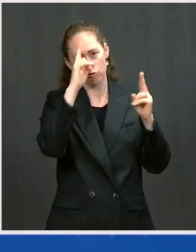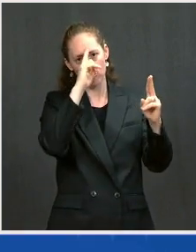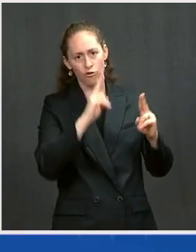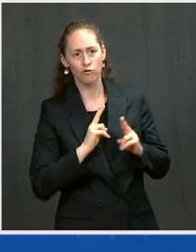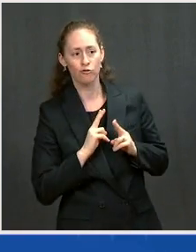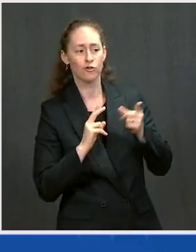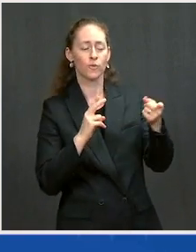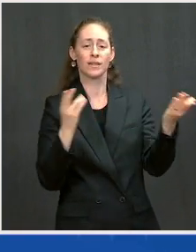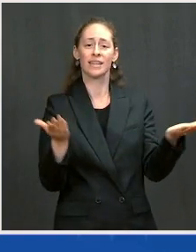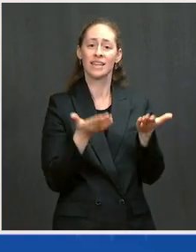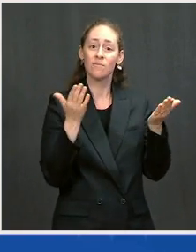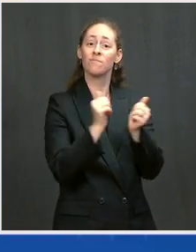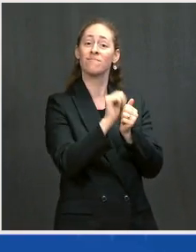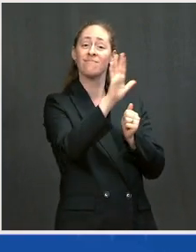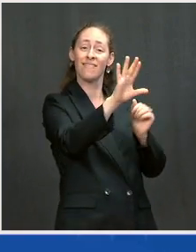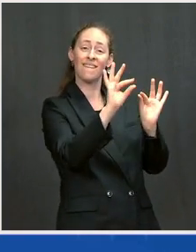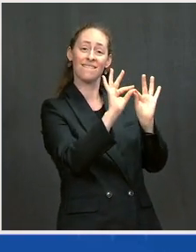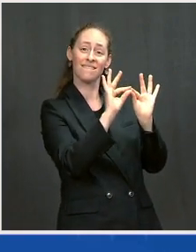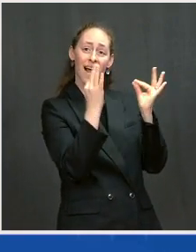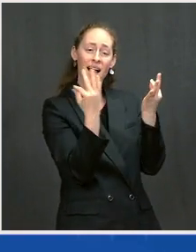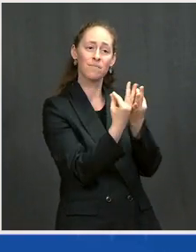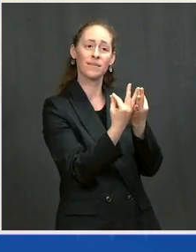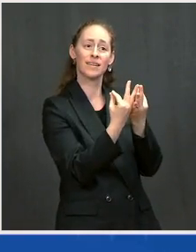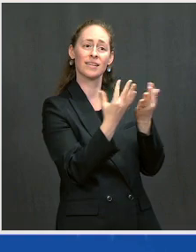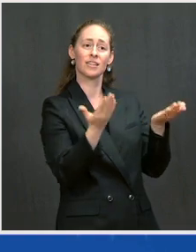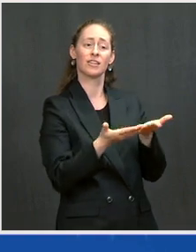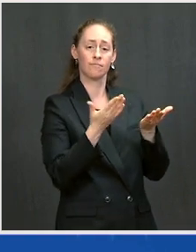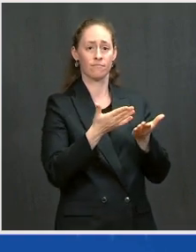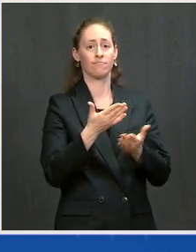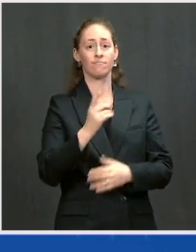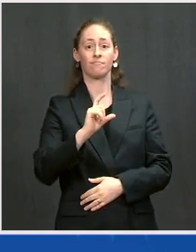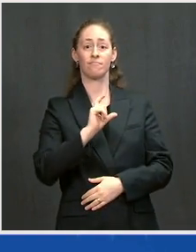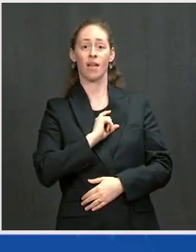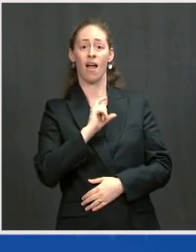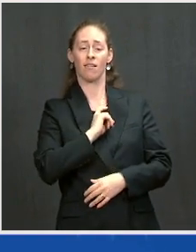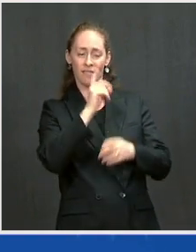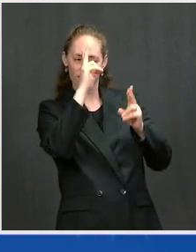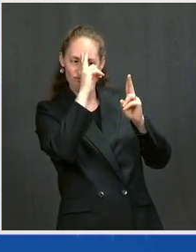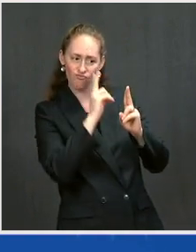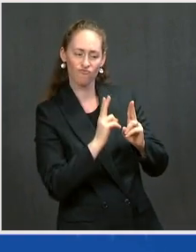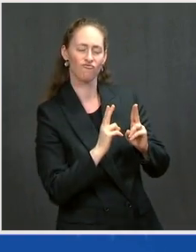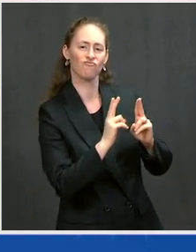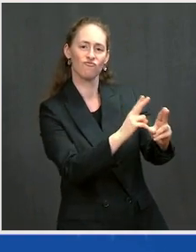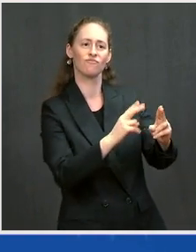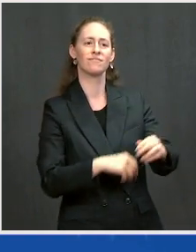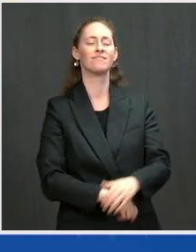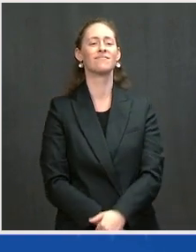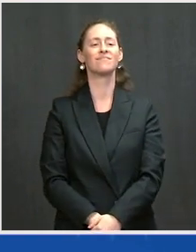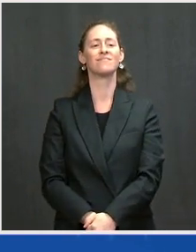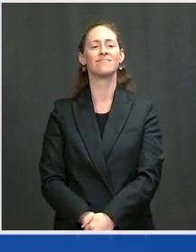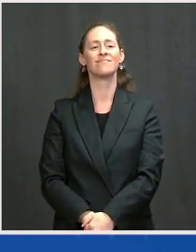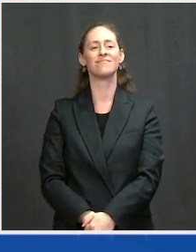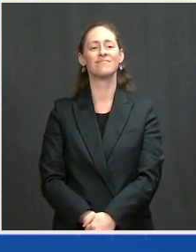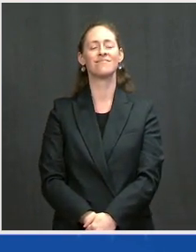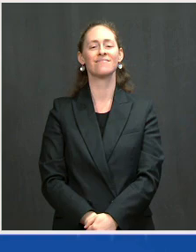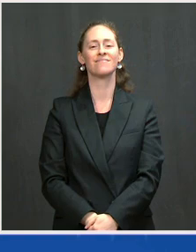and to award you the medal of honor. And though I understand that your first response to us